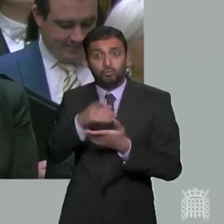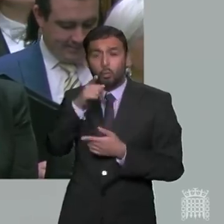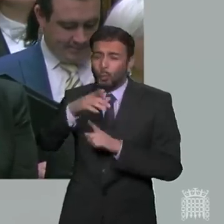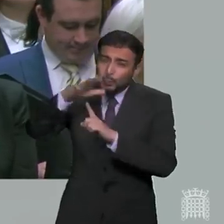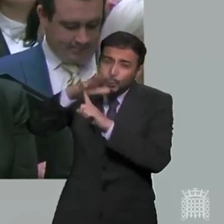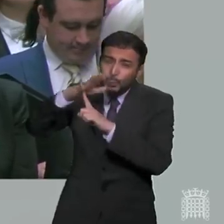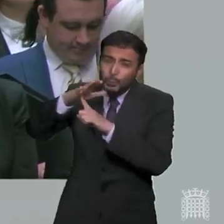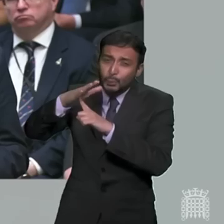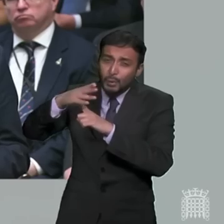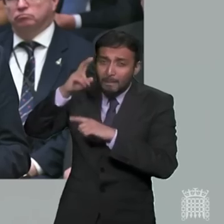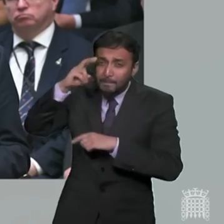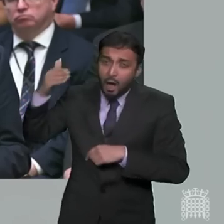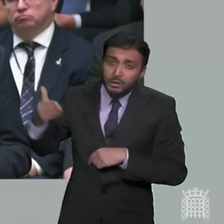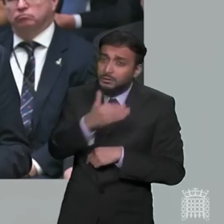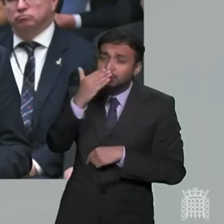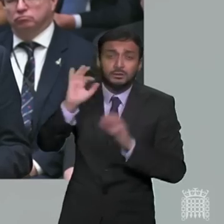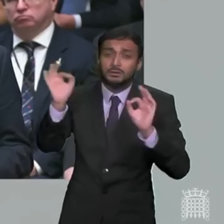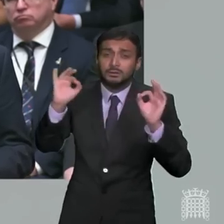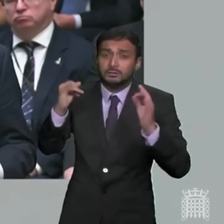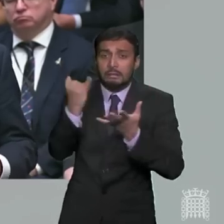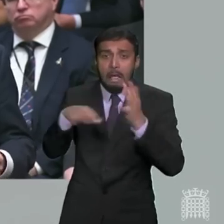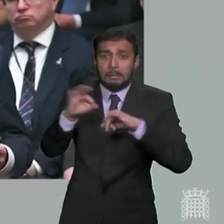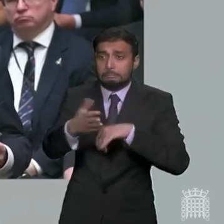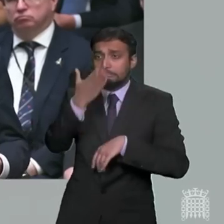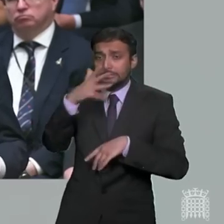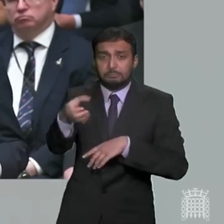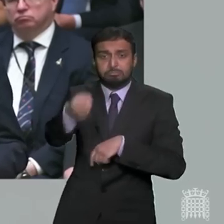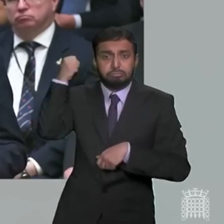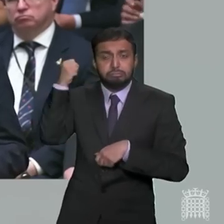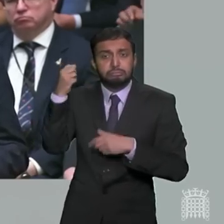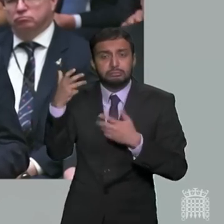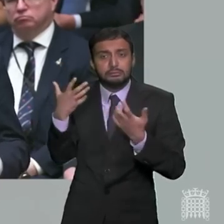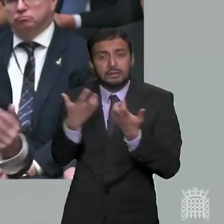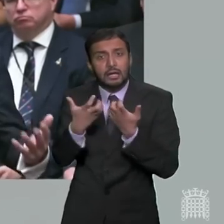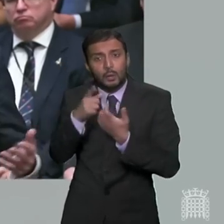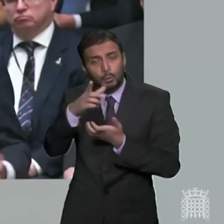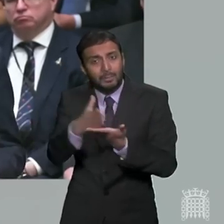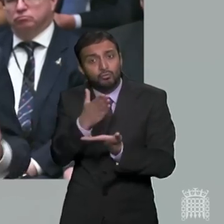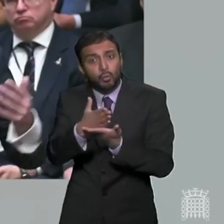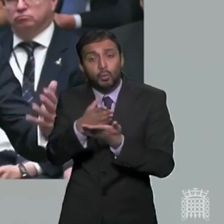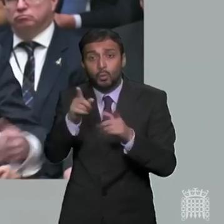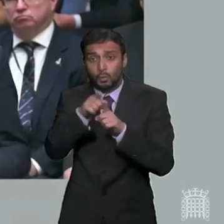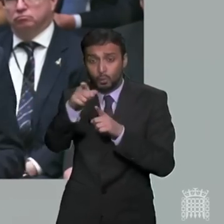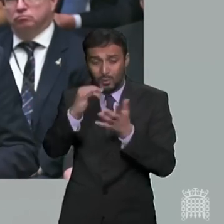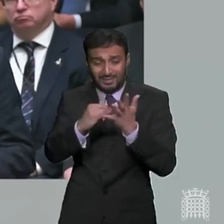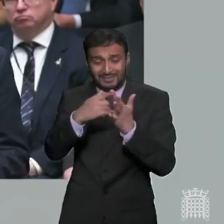at short notice, and to ensure that they continue to be operated across the Selby district and wider North Yorkshire?